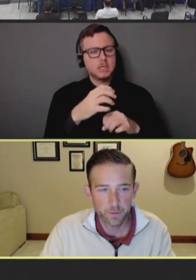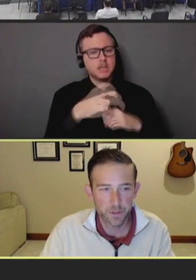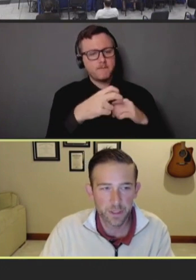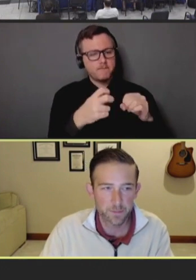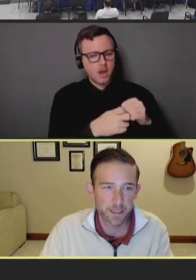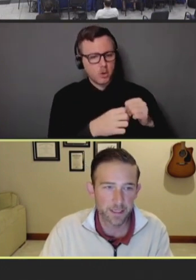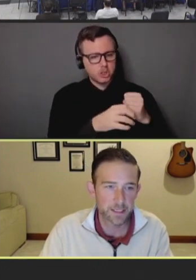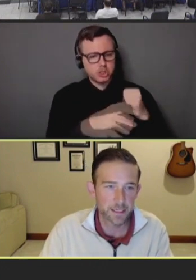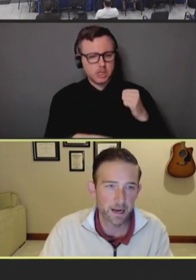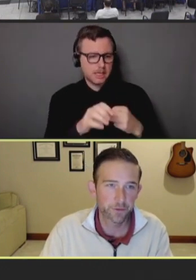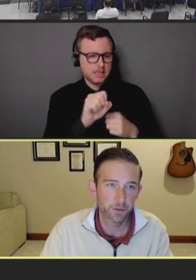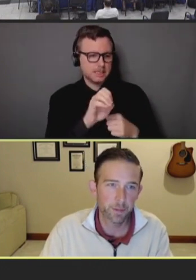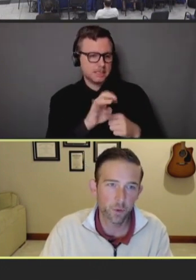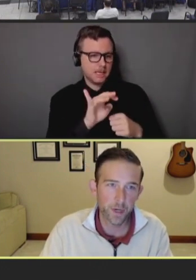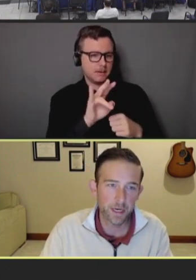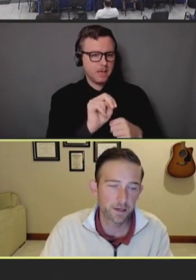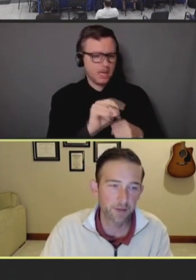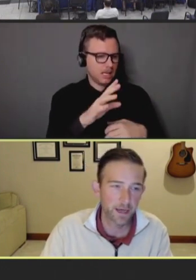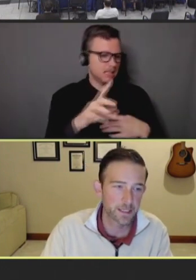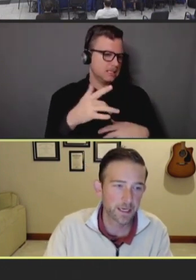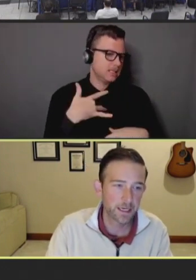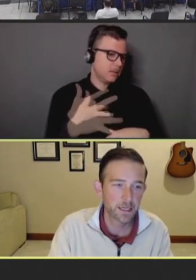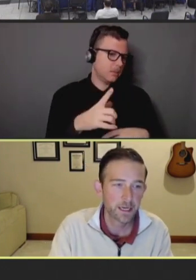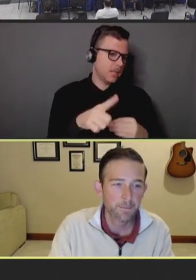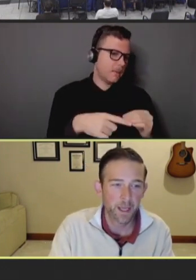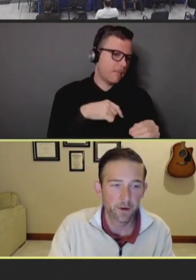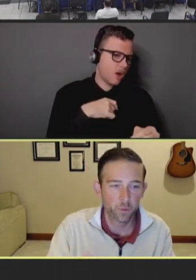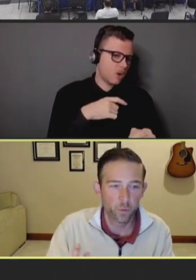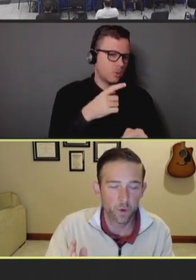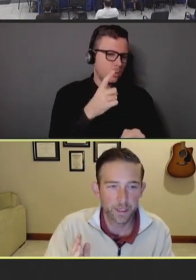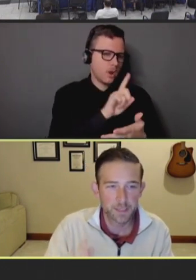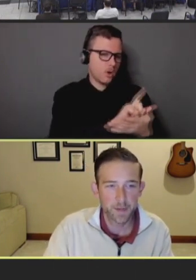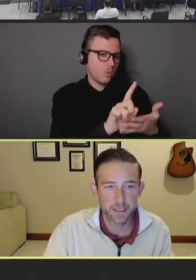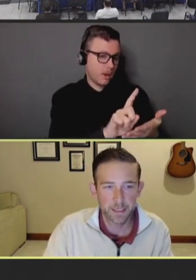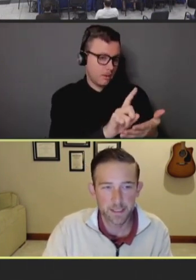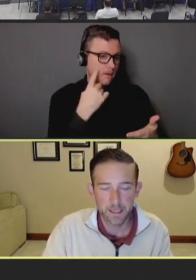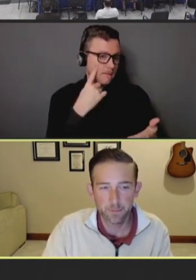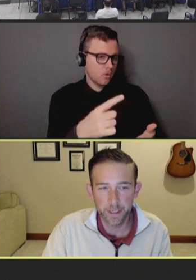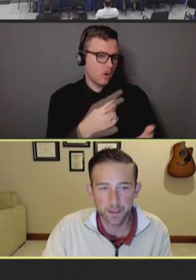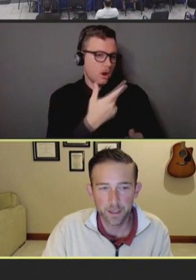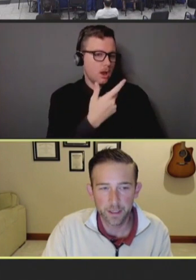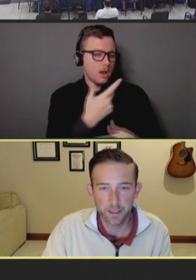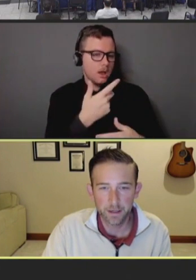which you'd expect to see after about a week in vaccinees and what we expected to see pre-clinically